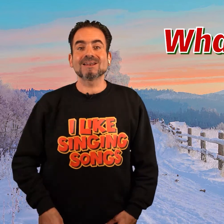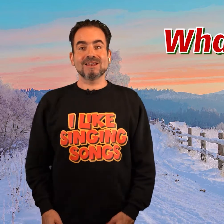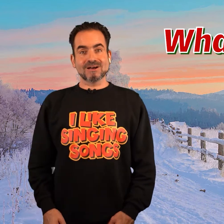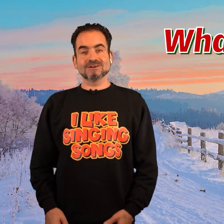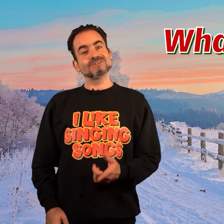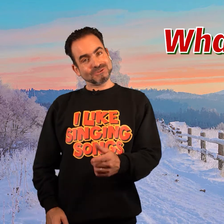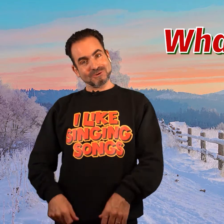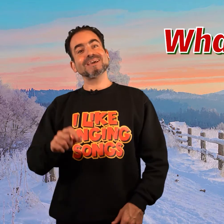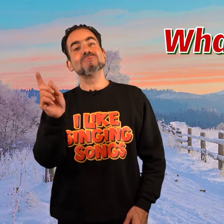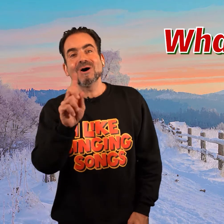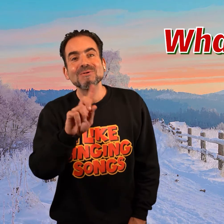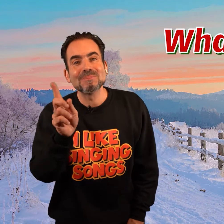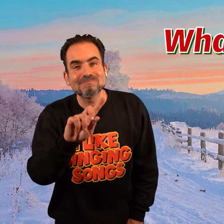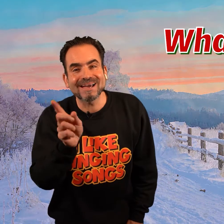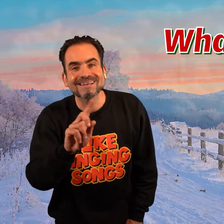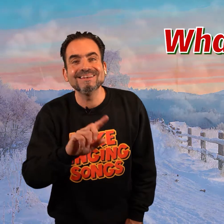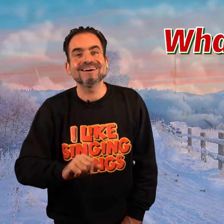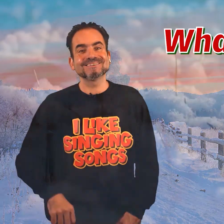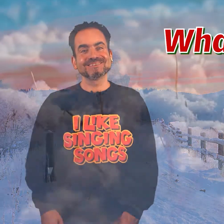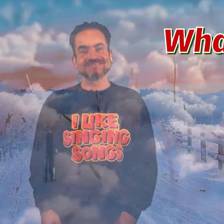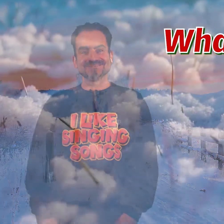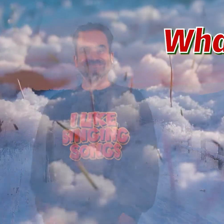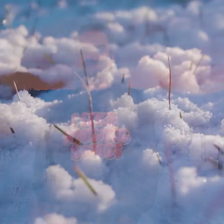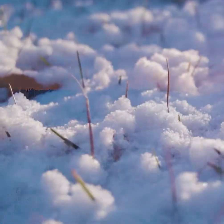What bad luck